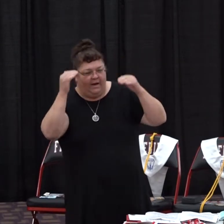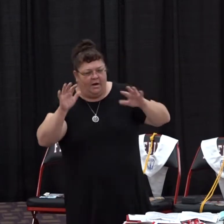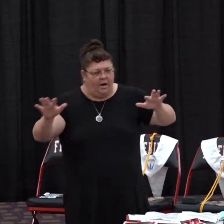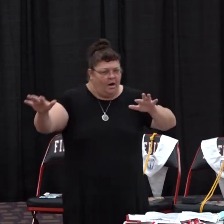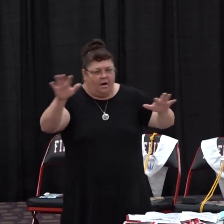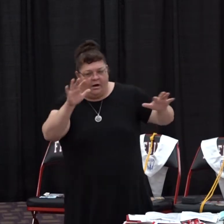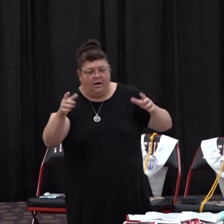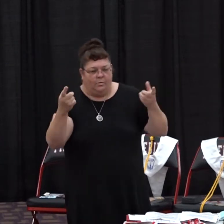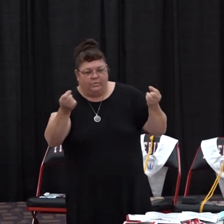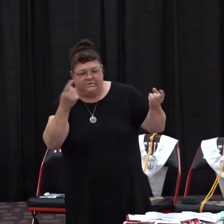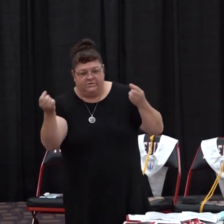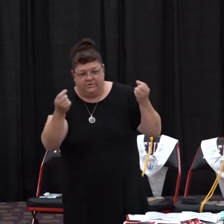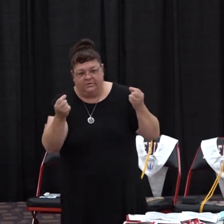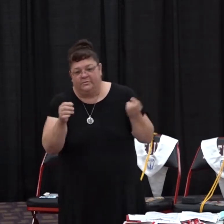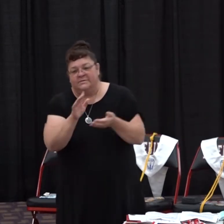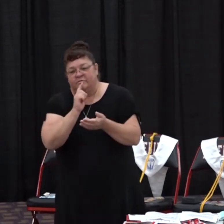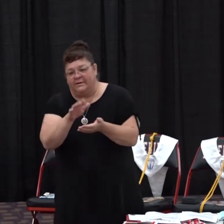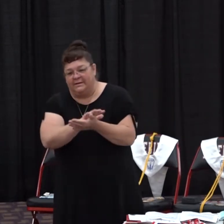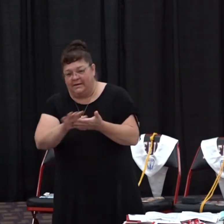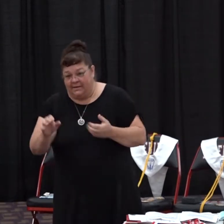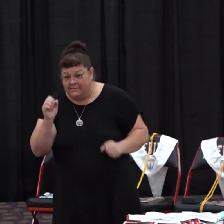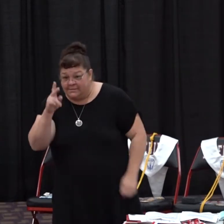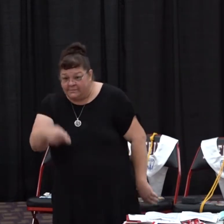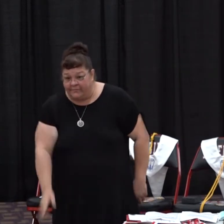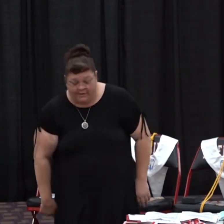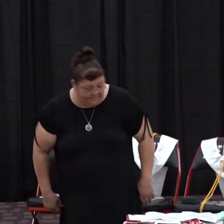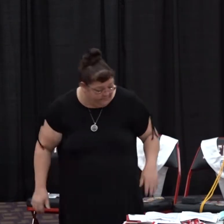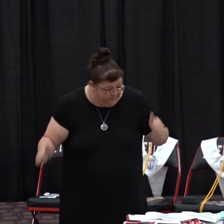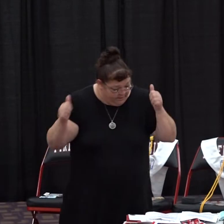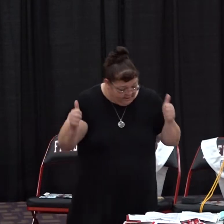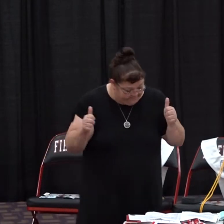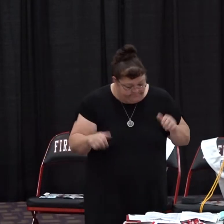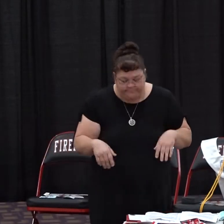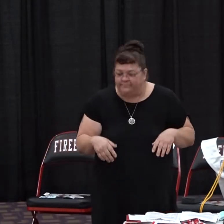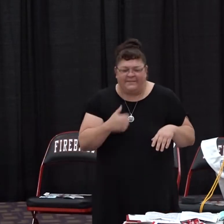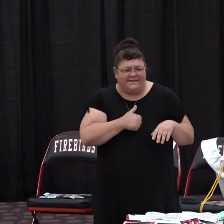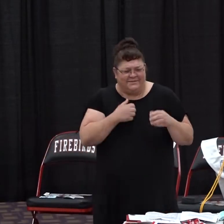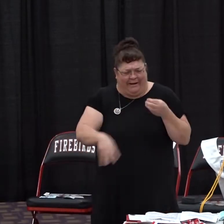starting to become more aware of what they need to do. So that is great.